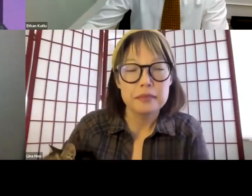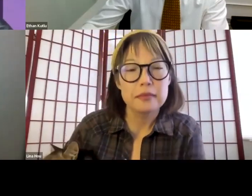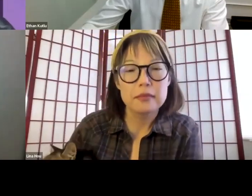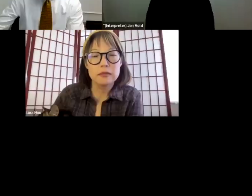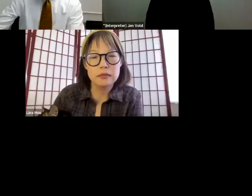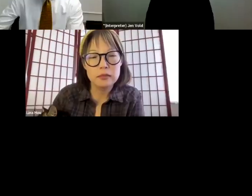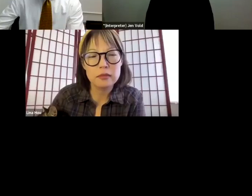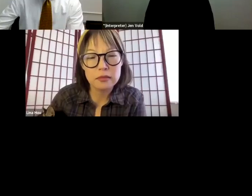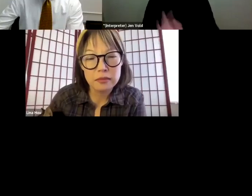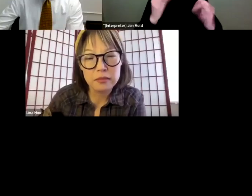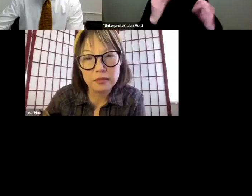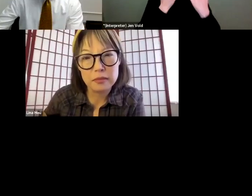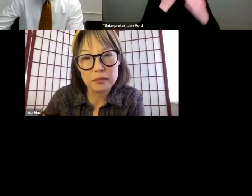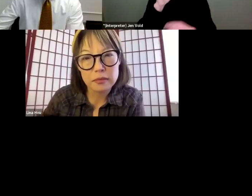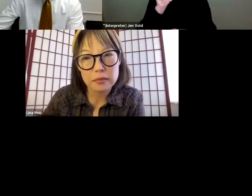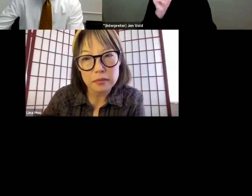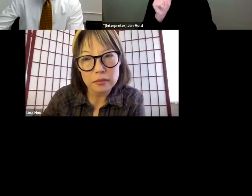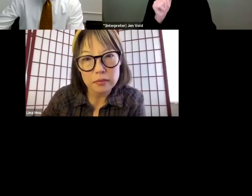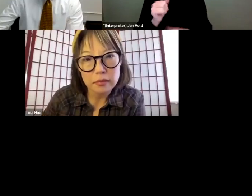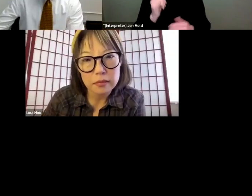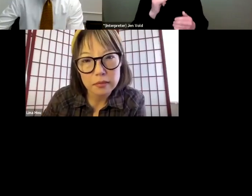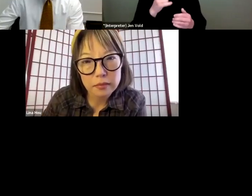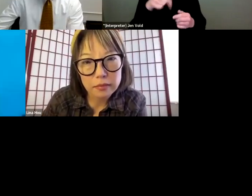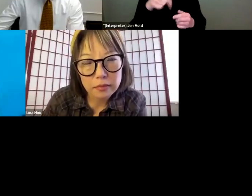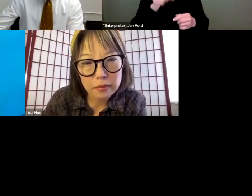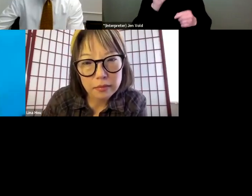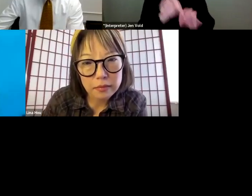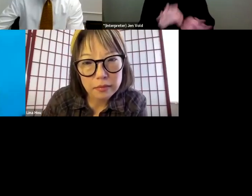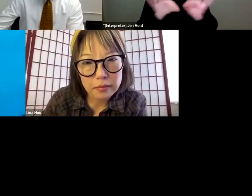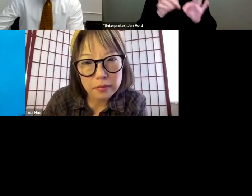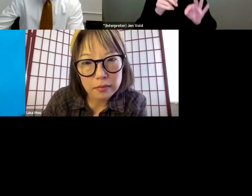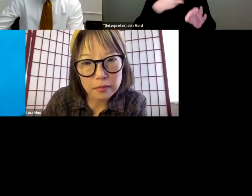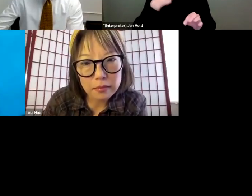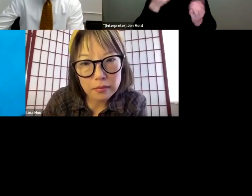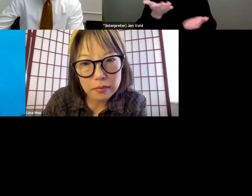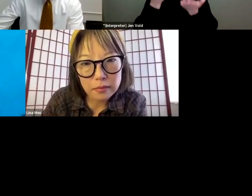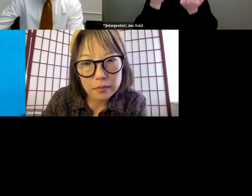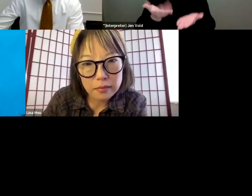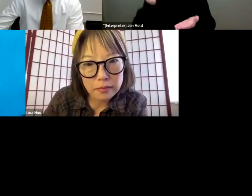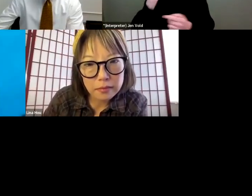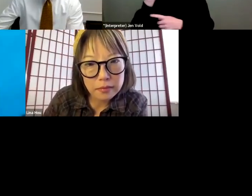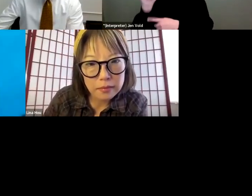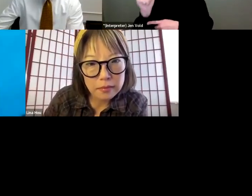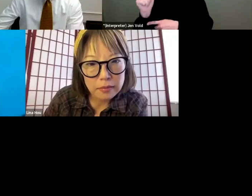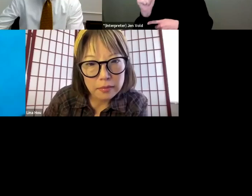Thank you. Lena. "This is so important. Do you have suggestions for alternative frameworks that could be useful?"